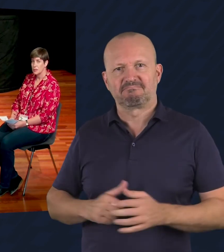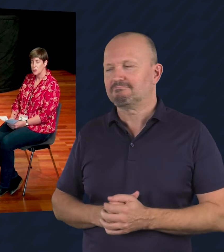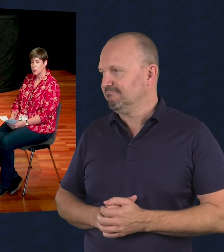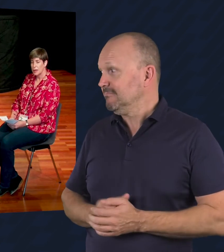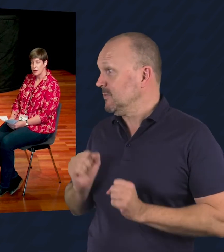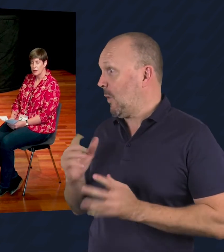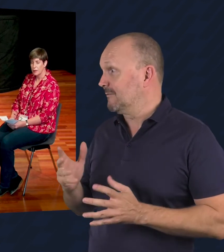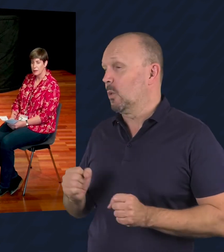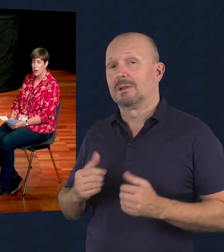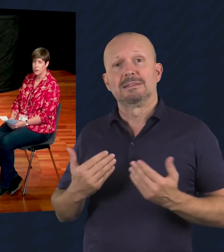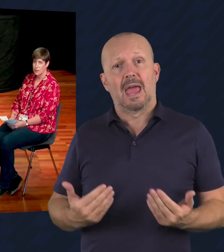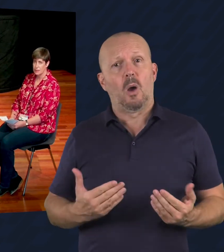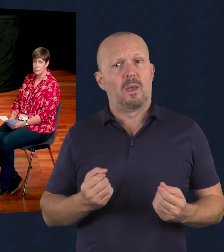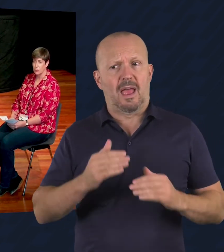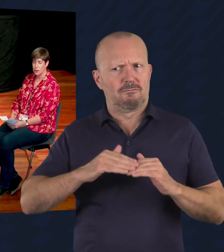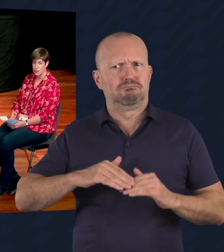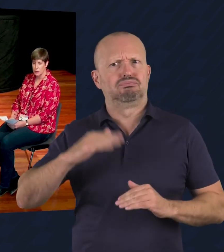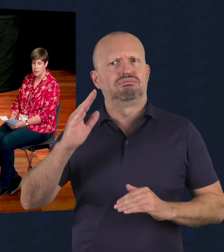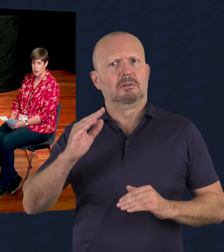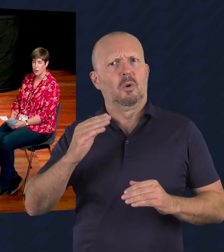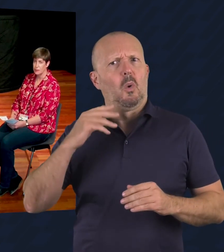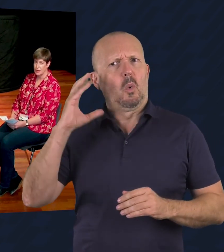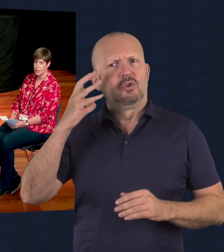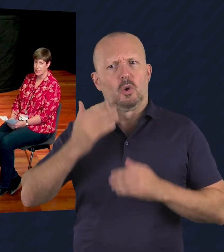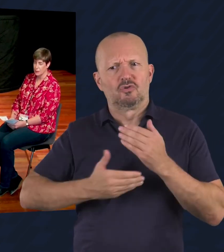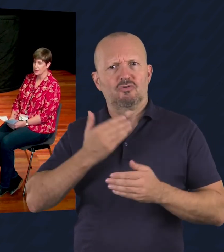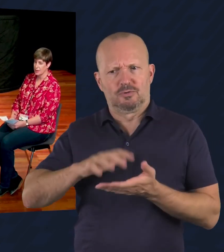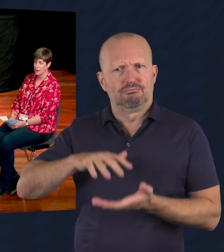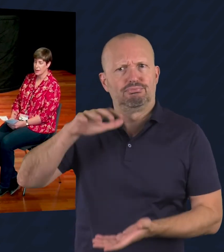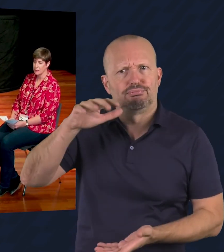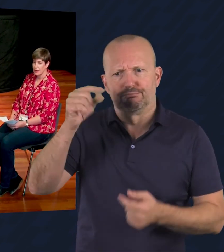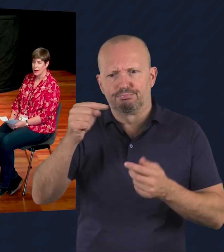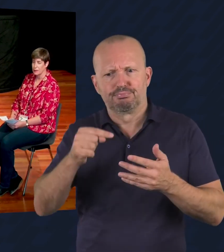So, we now have over a dozen audio descriptions on our website. If you want to